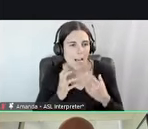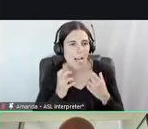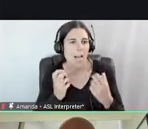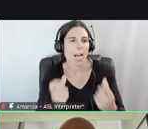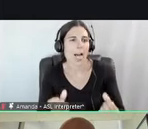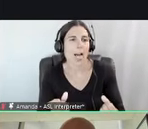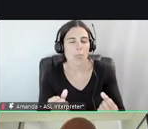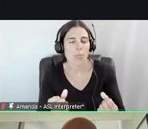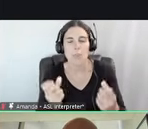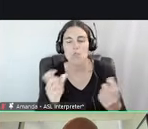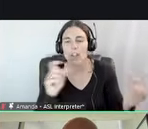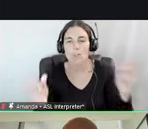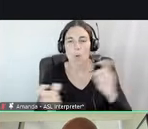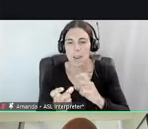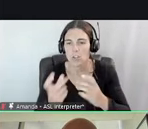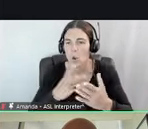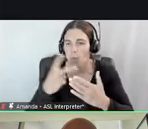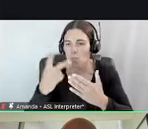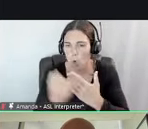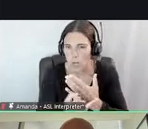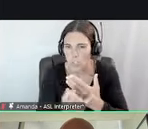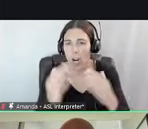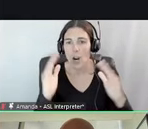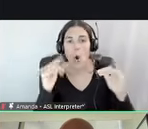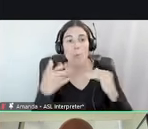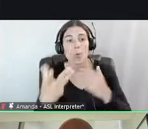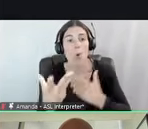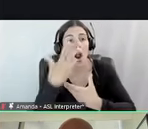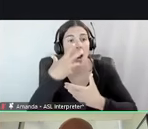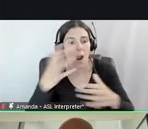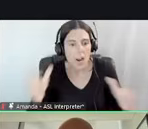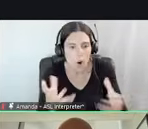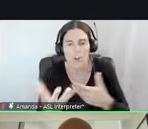project. I hope that you're encouraged to get involved with your hubs and look for additional